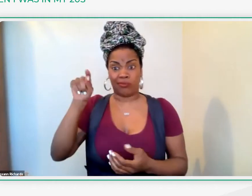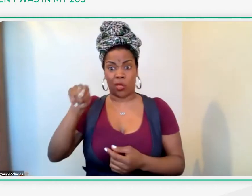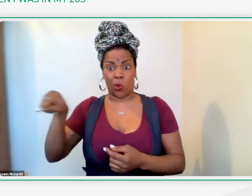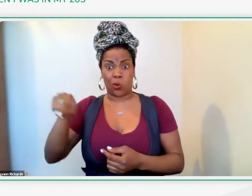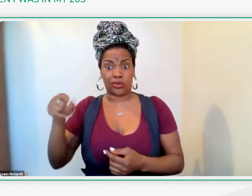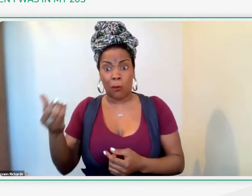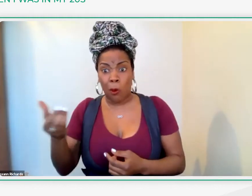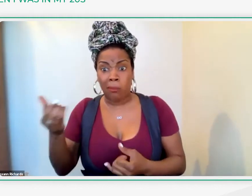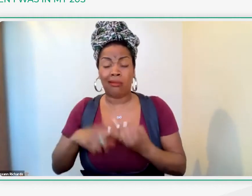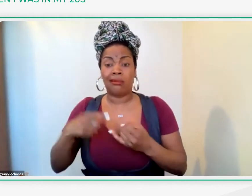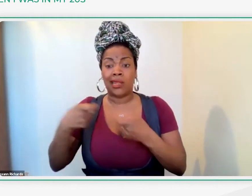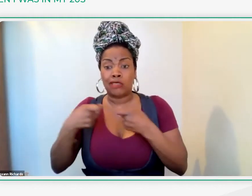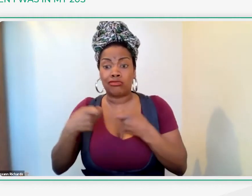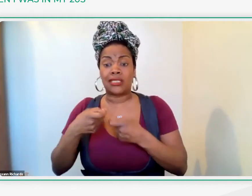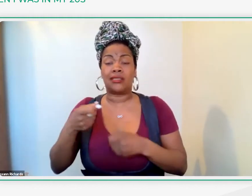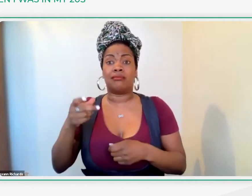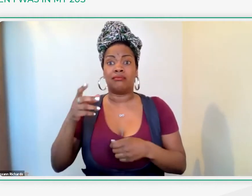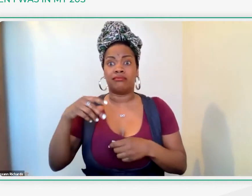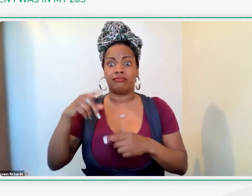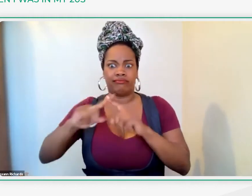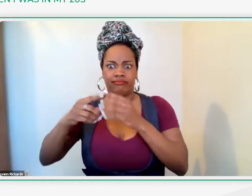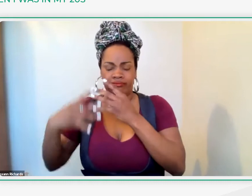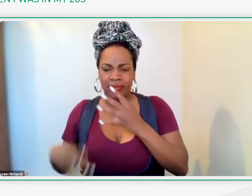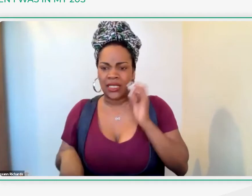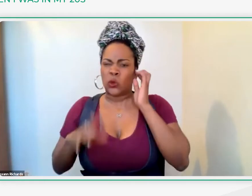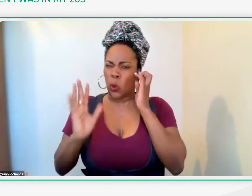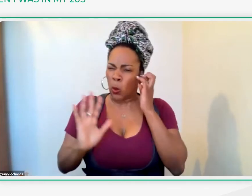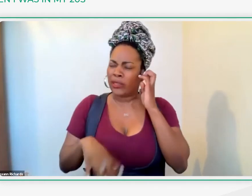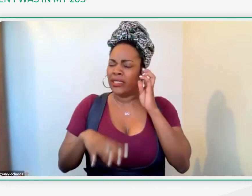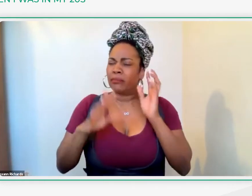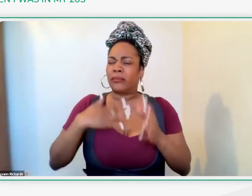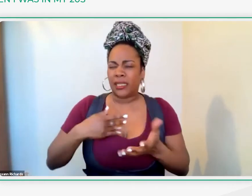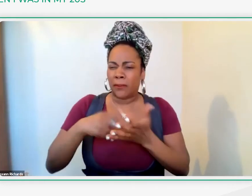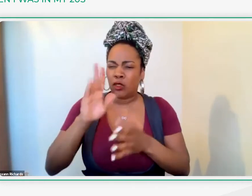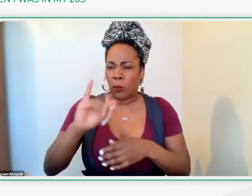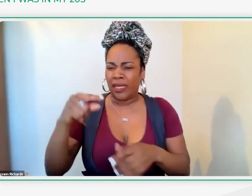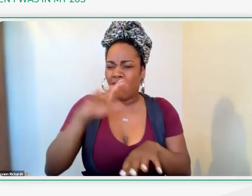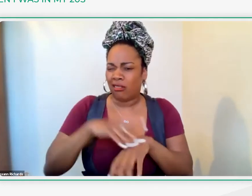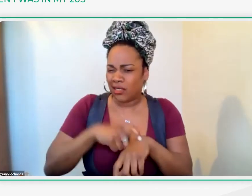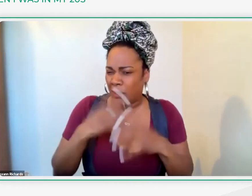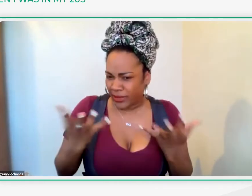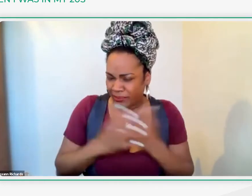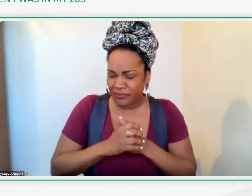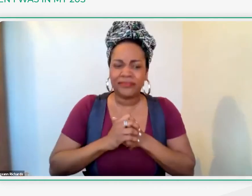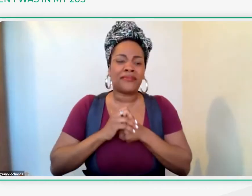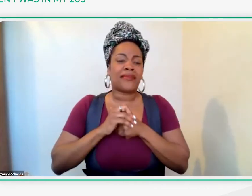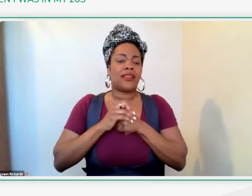So if you have a cell phone, you have electric bills, you have other utilities, it's important